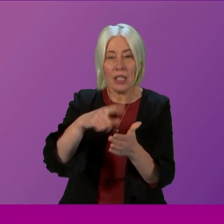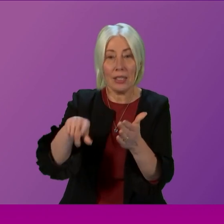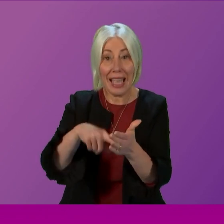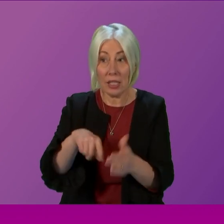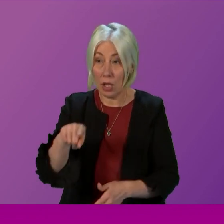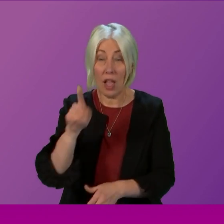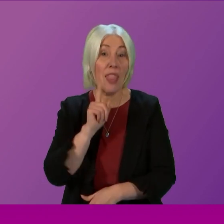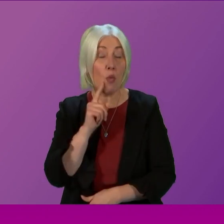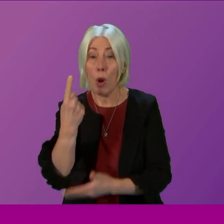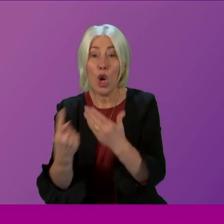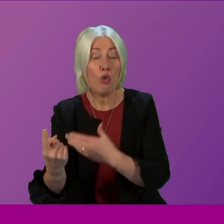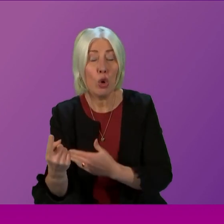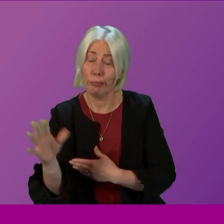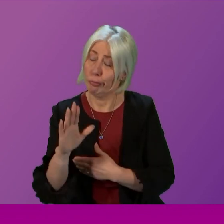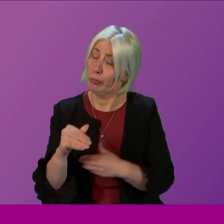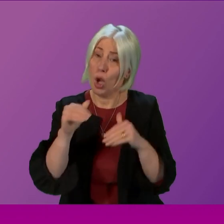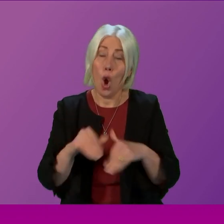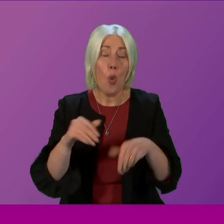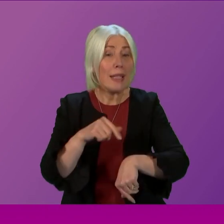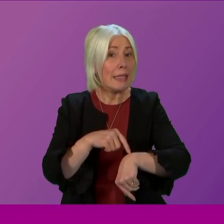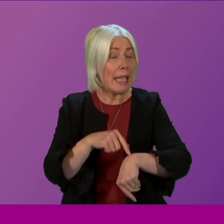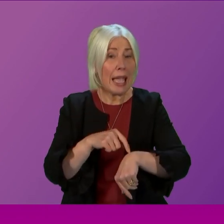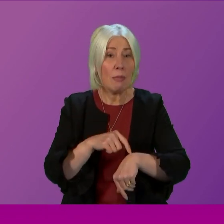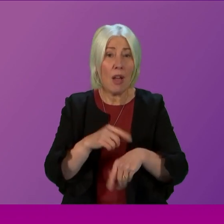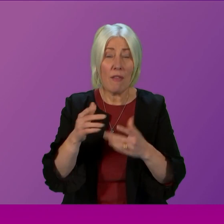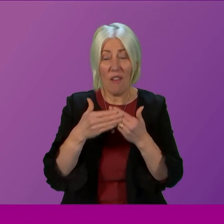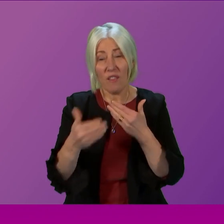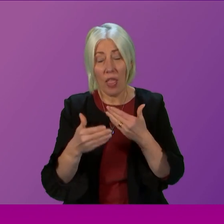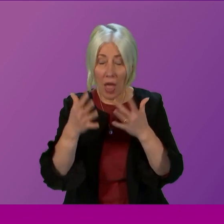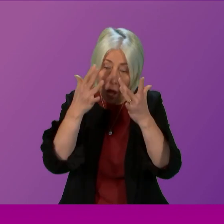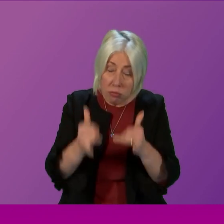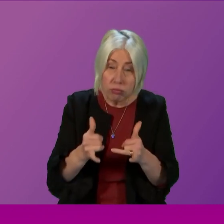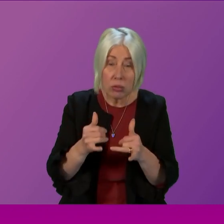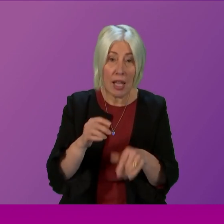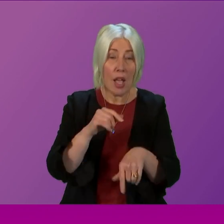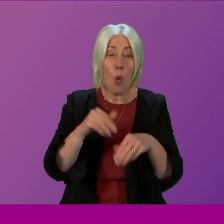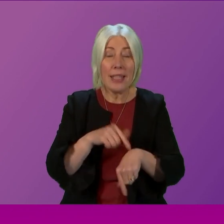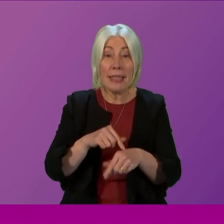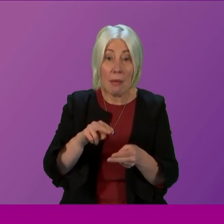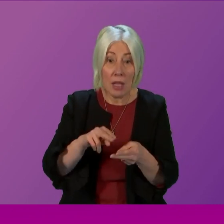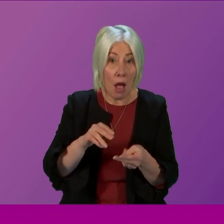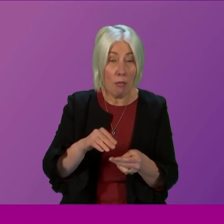because waiting times for colposcopies are going up, not down, and women’s health is at risk.